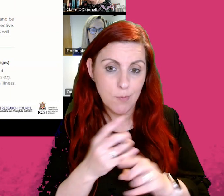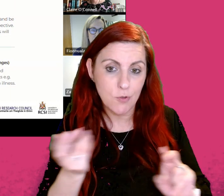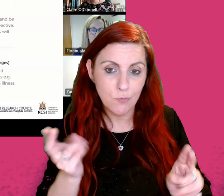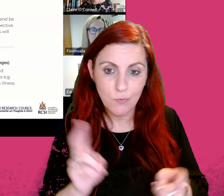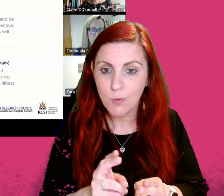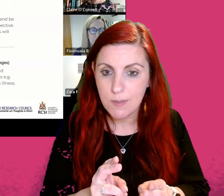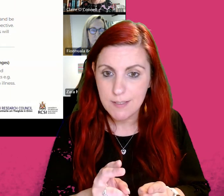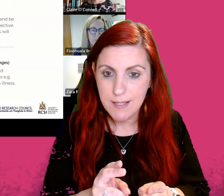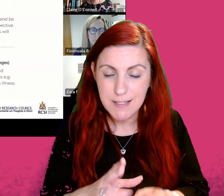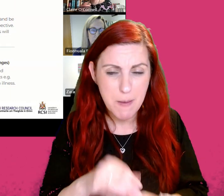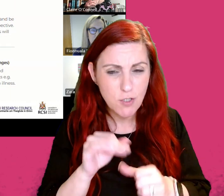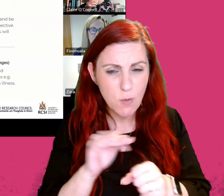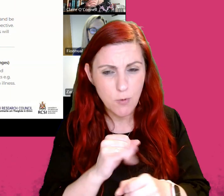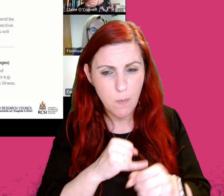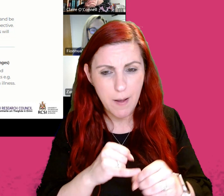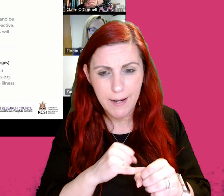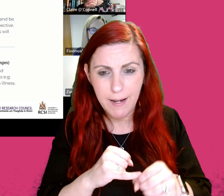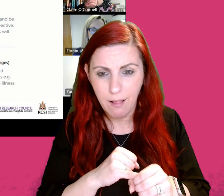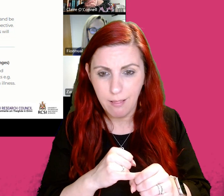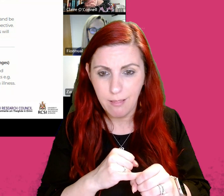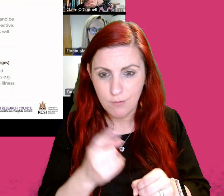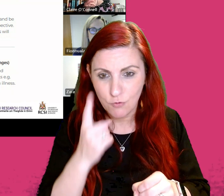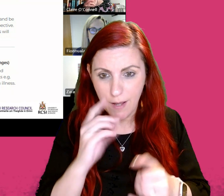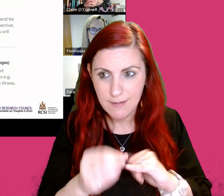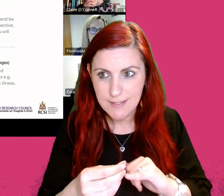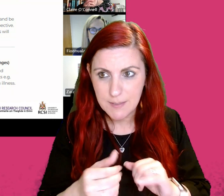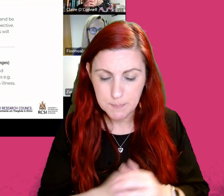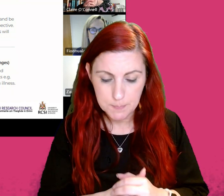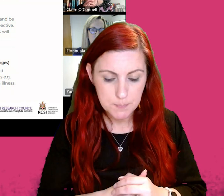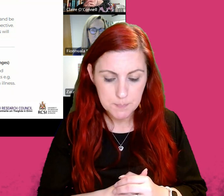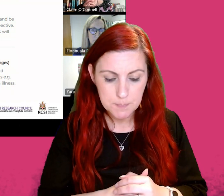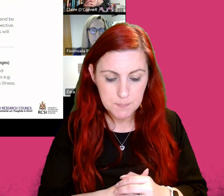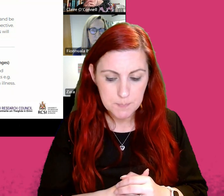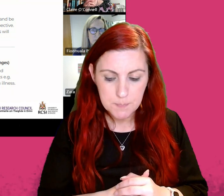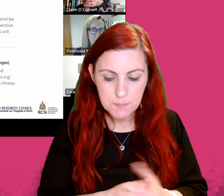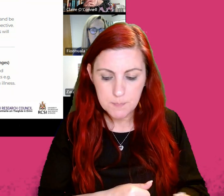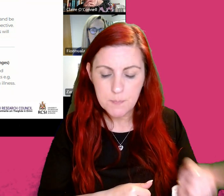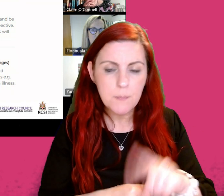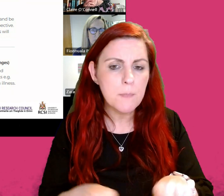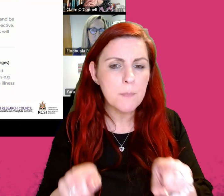clinical trials given the focus of today um really important to make sure their outcomes and impact